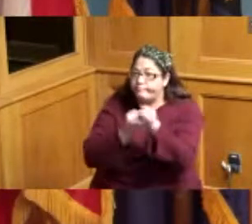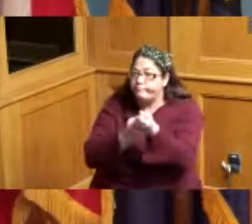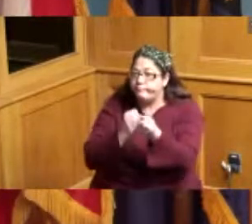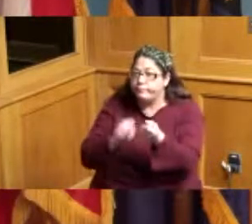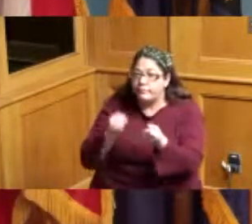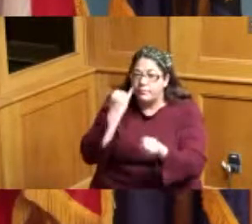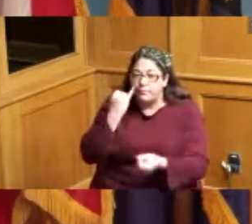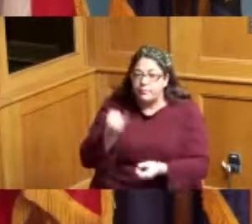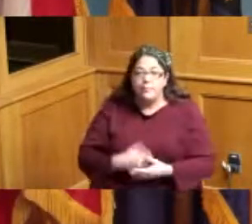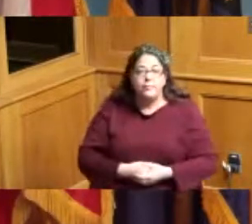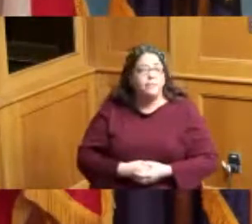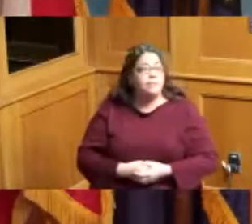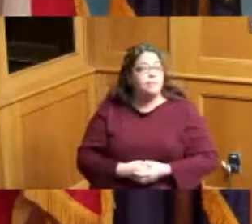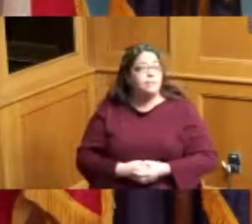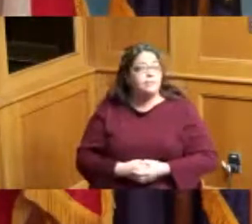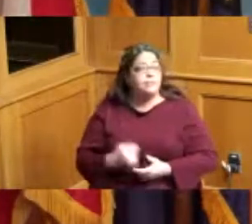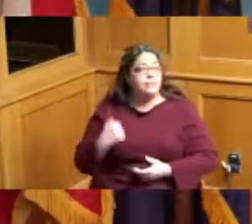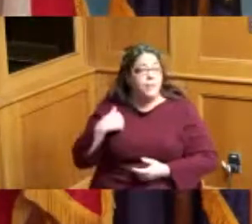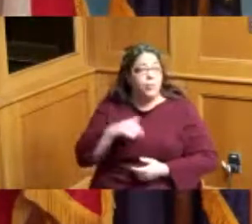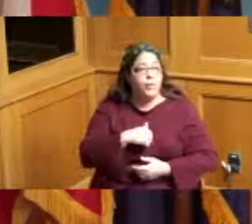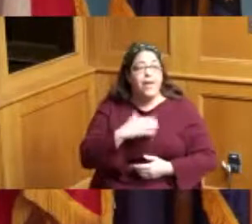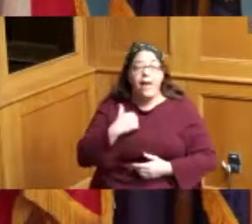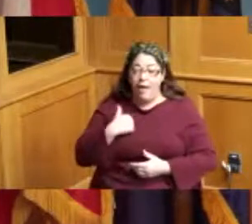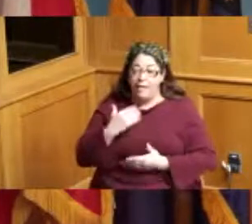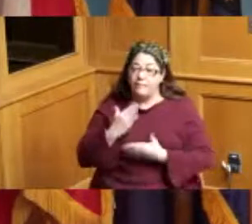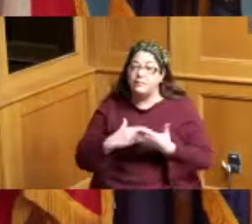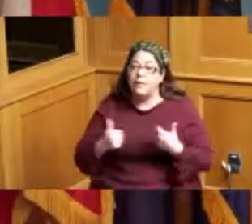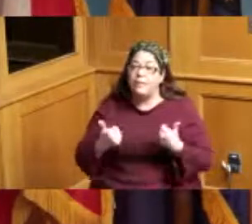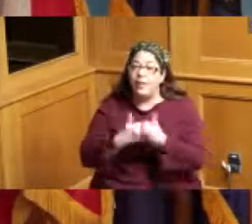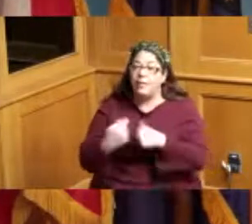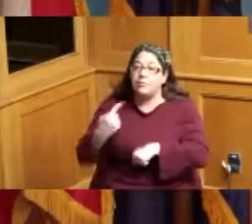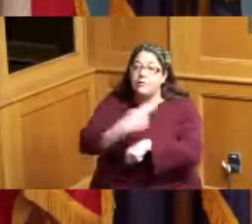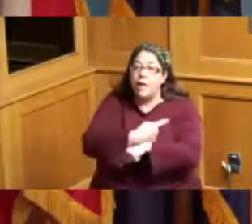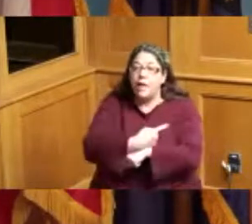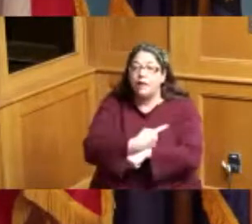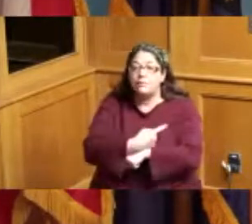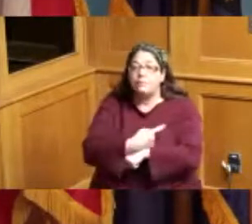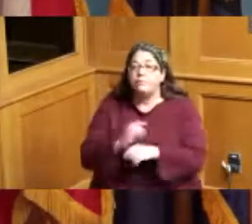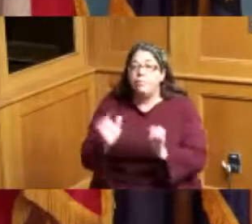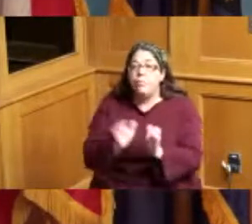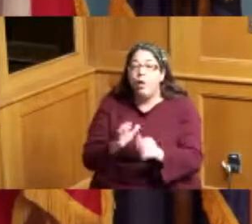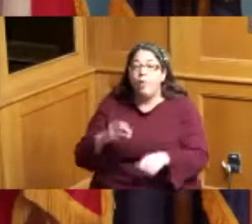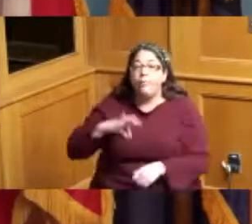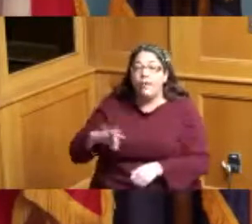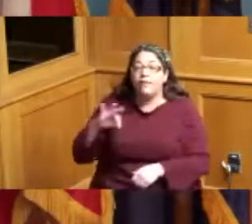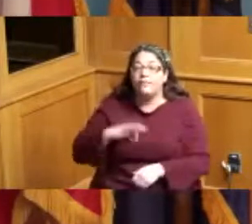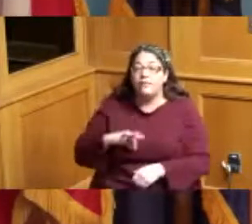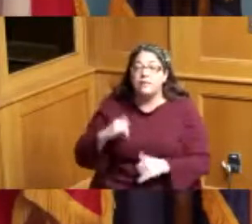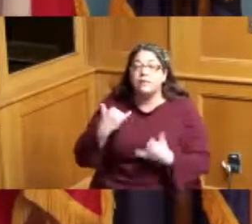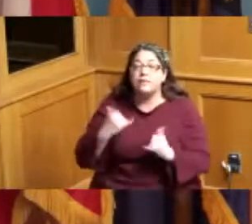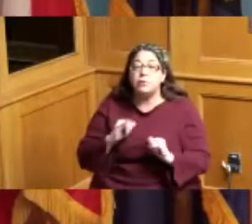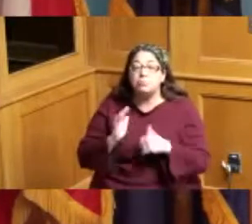had experiences where we've had game days and small businesses still were open we've